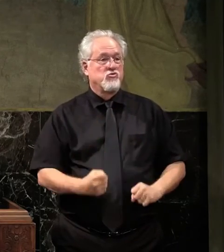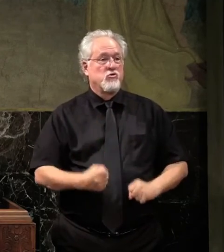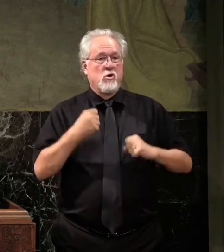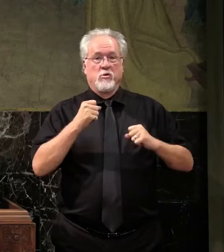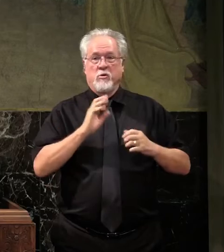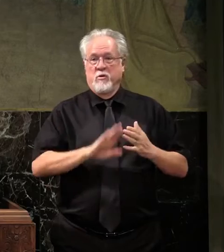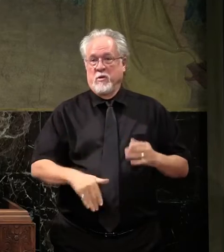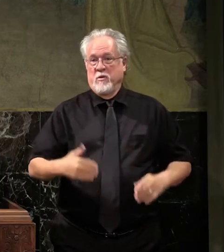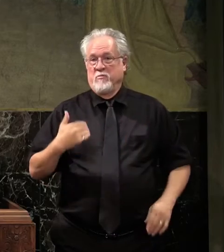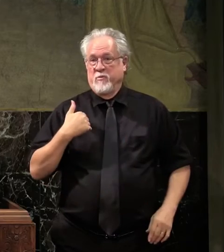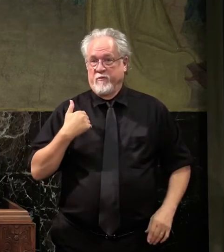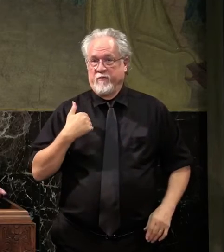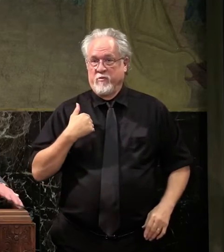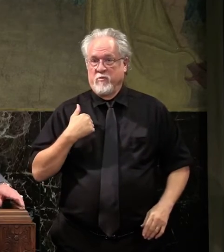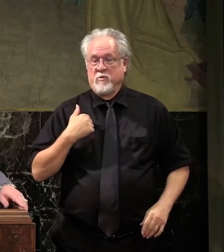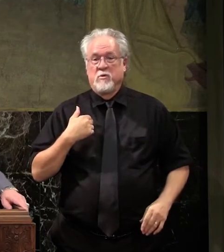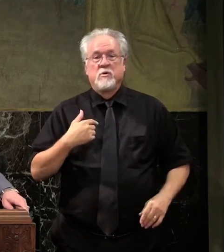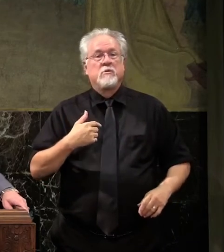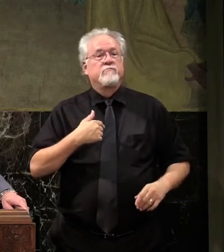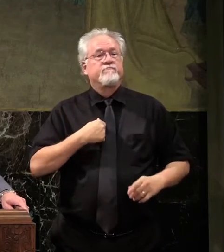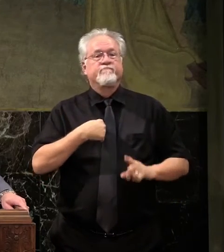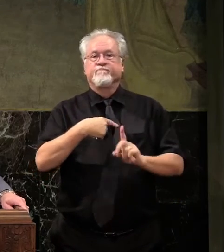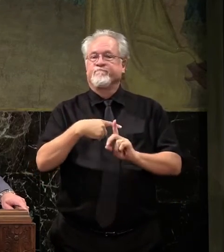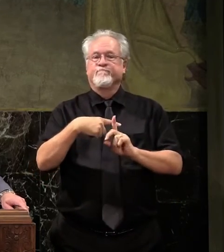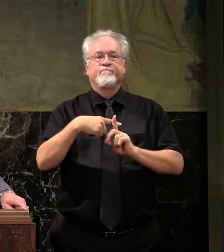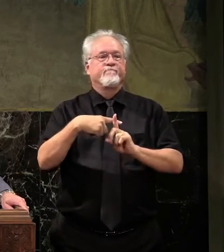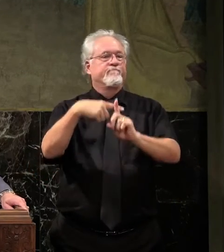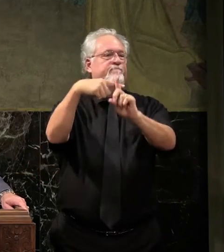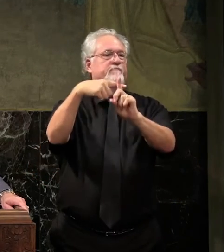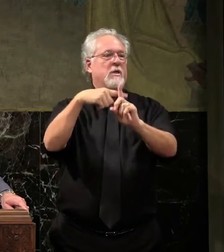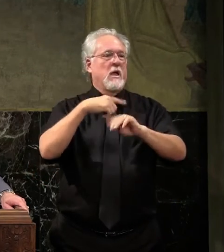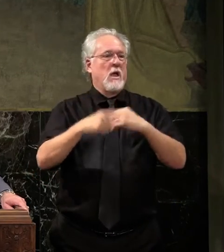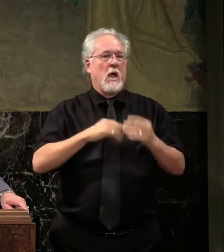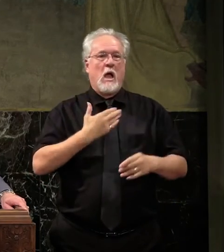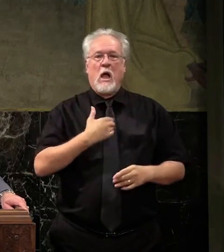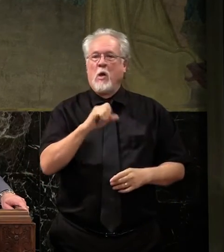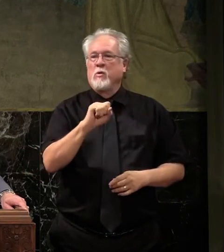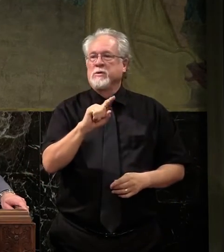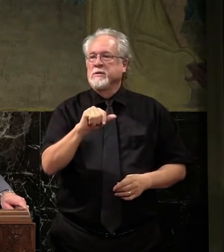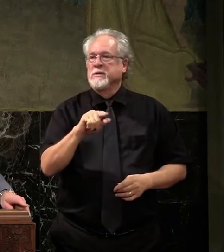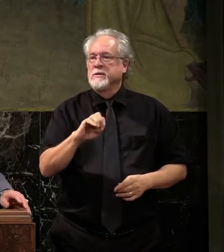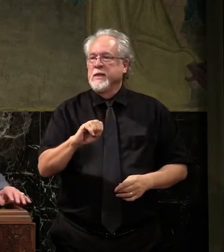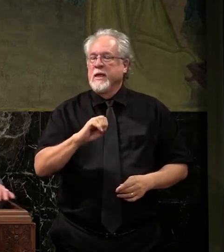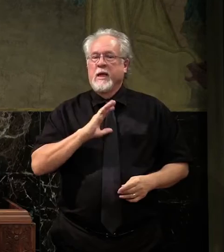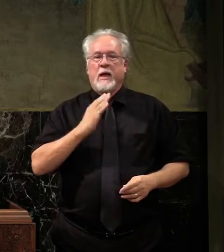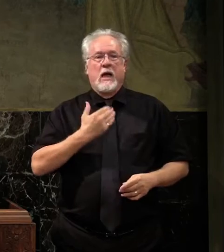I remain entirely optimistic about our state about our future. Our best days are